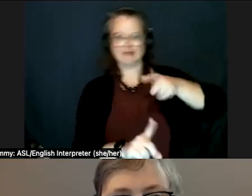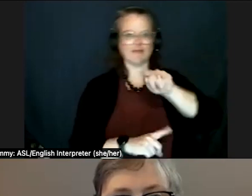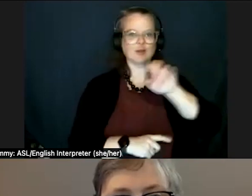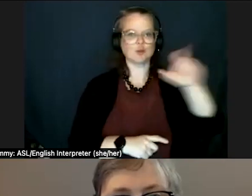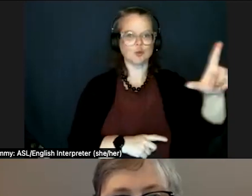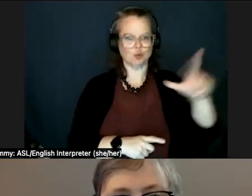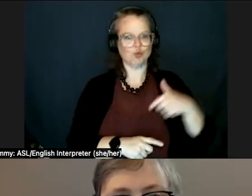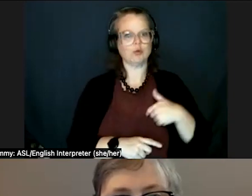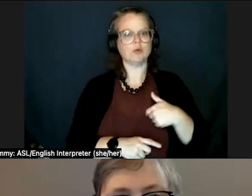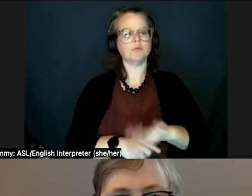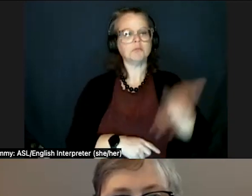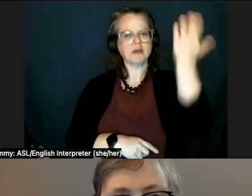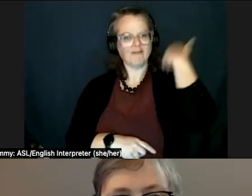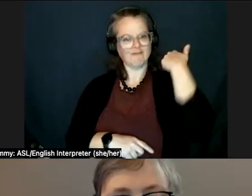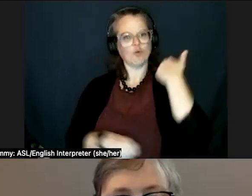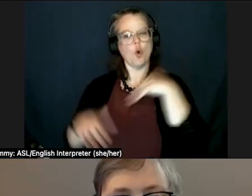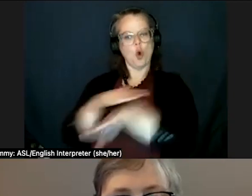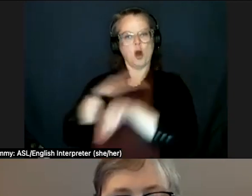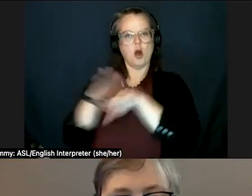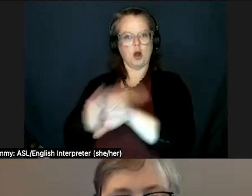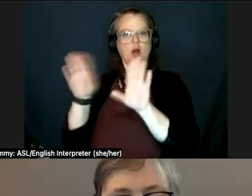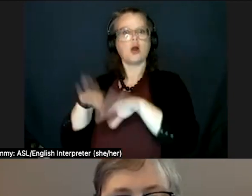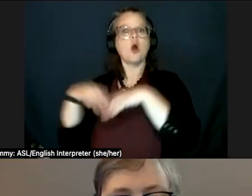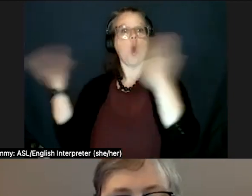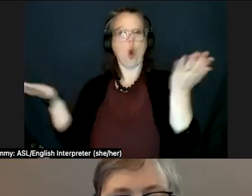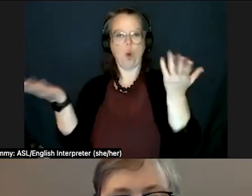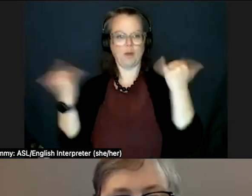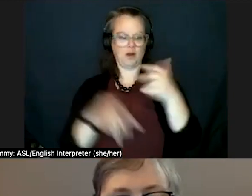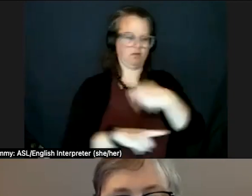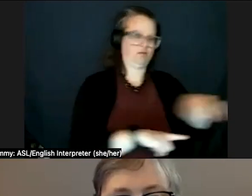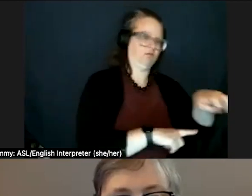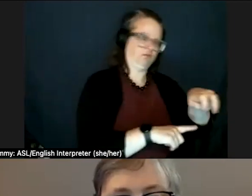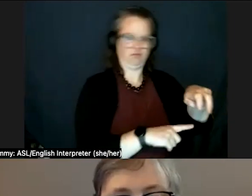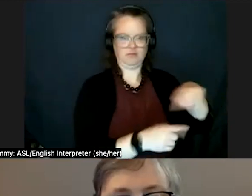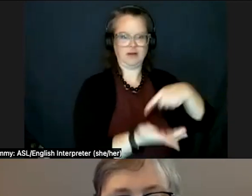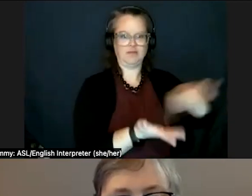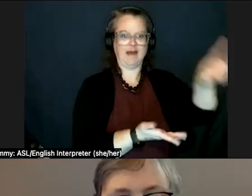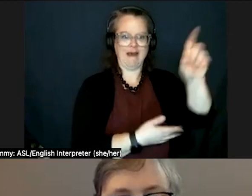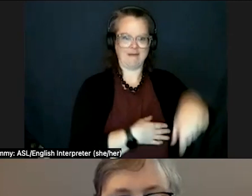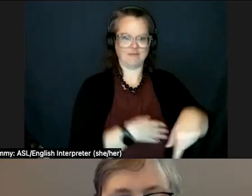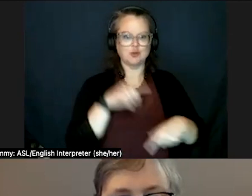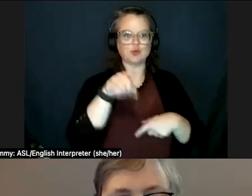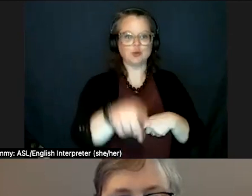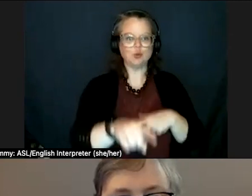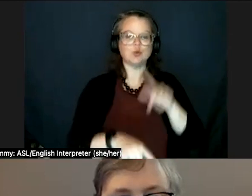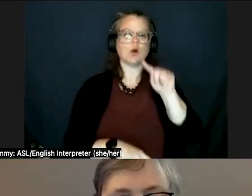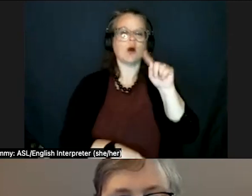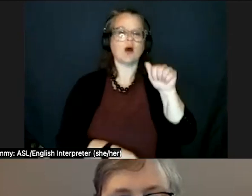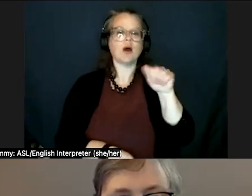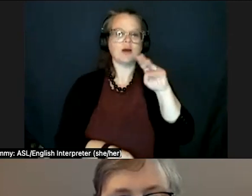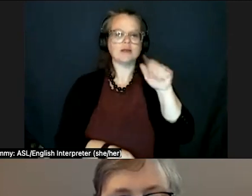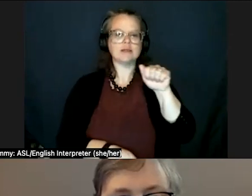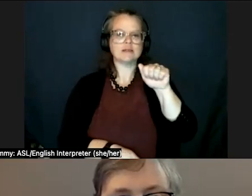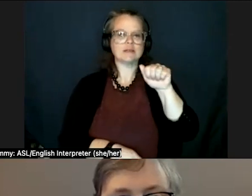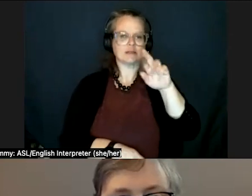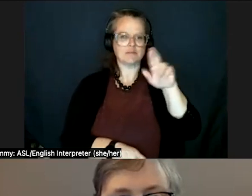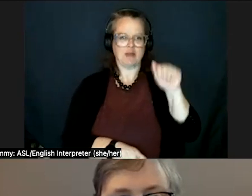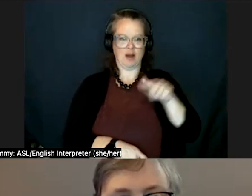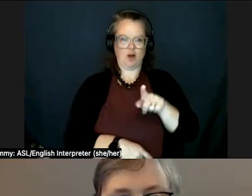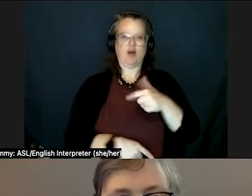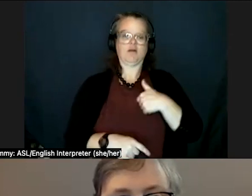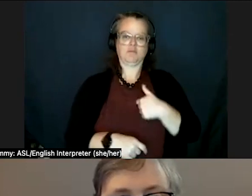Tamara: We use Slack and we use the free version and we find that that's really, really effective